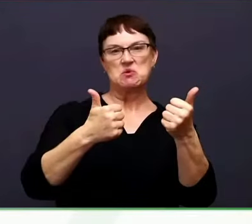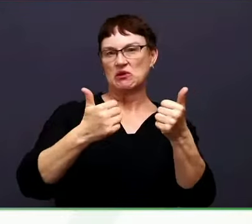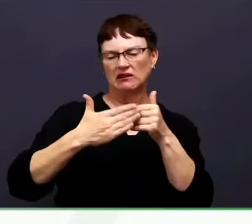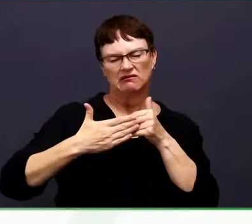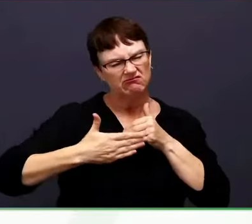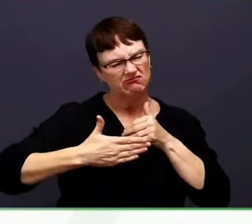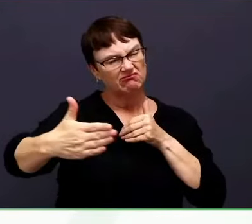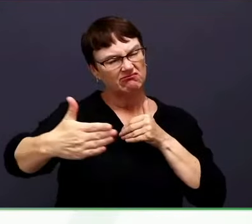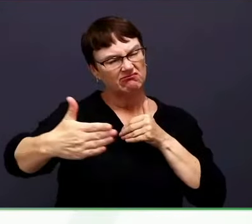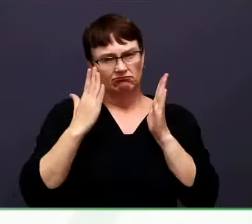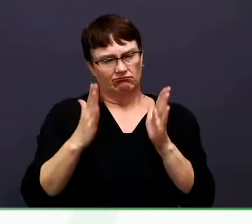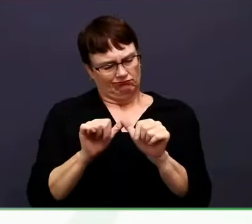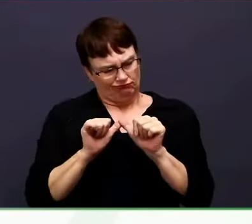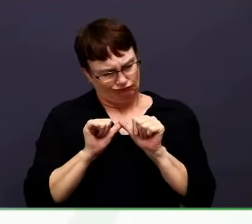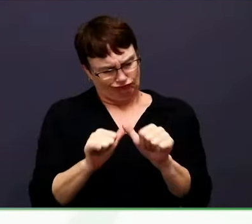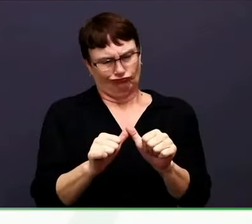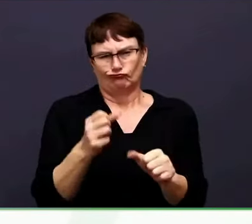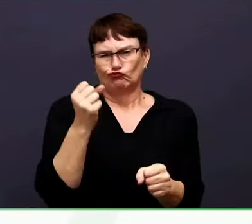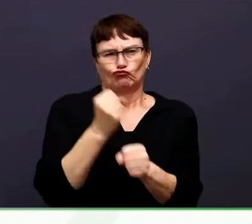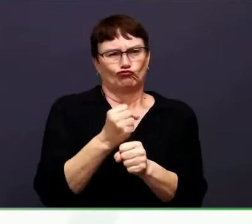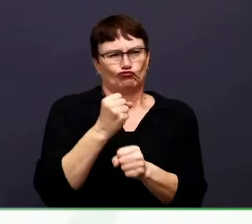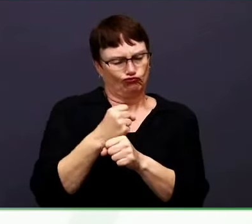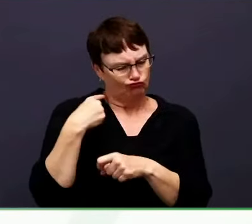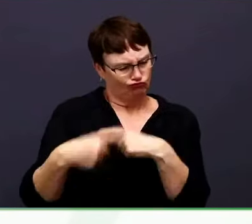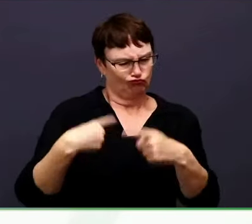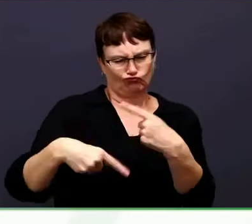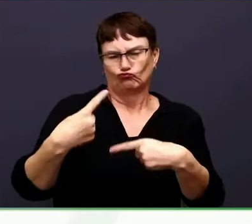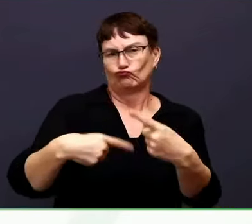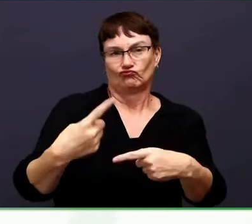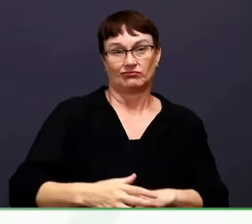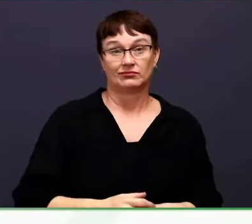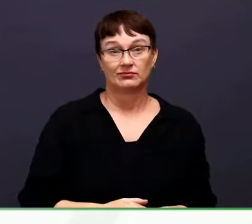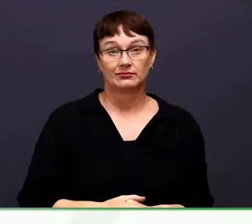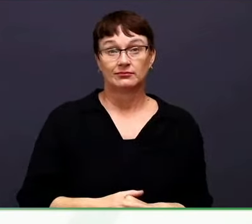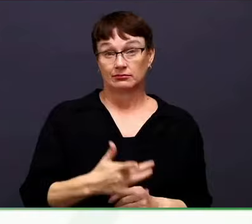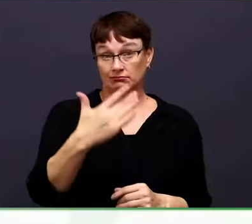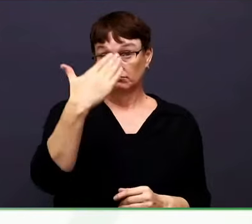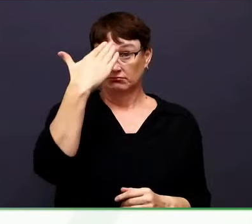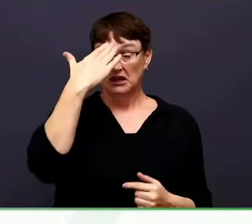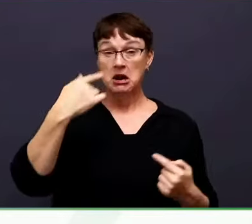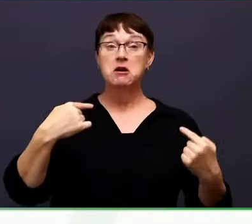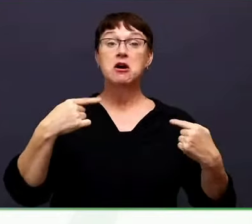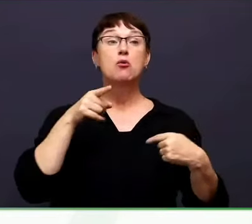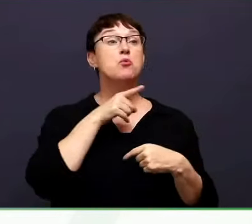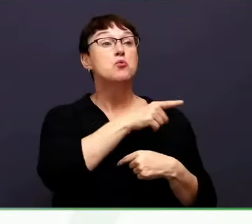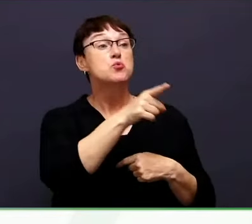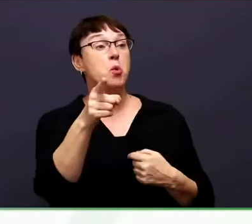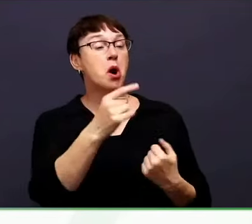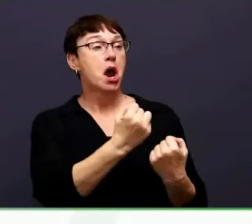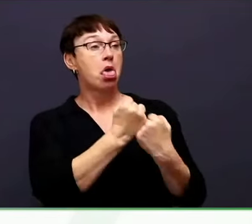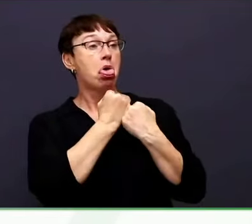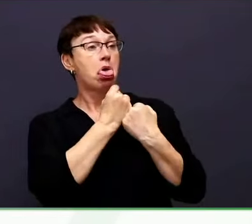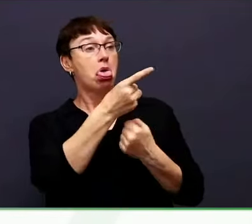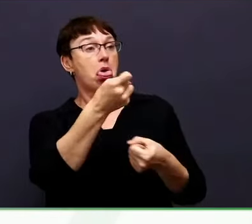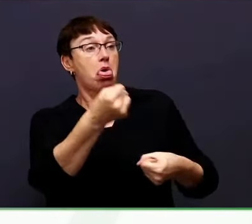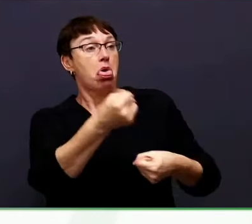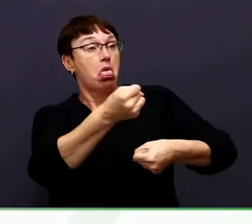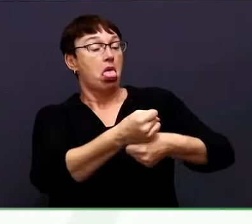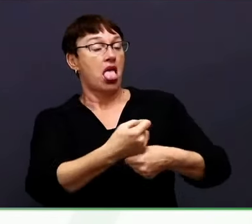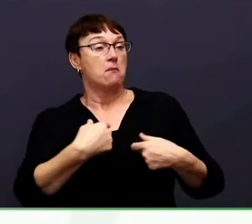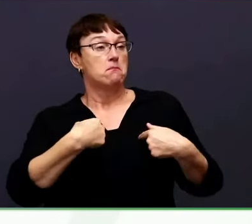We always say nothing about me without me and we will succeed